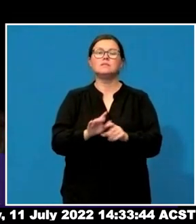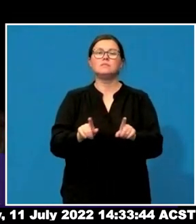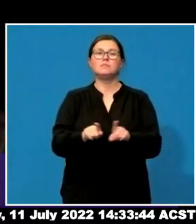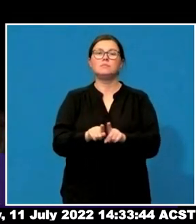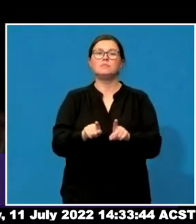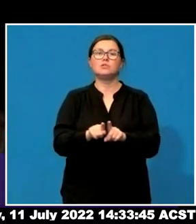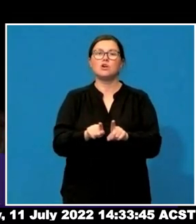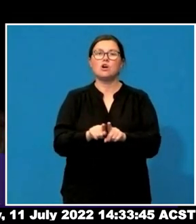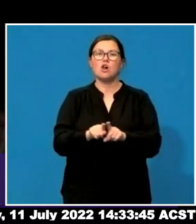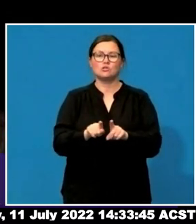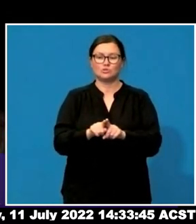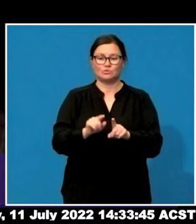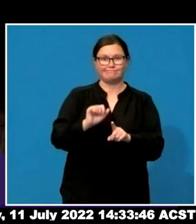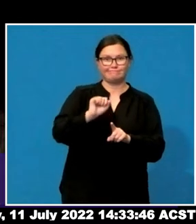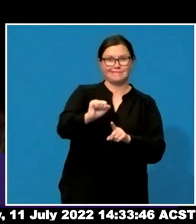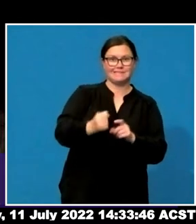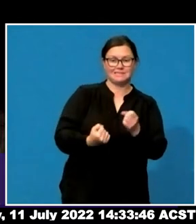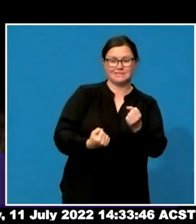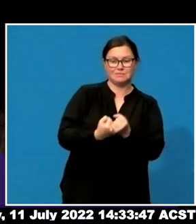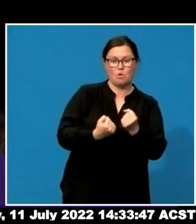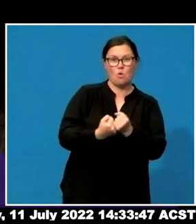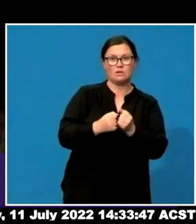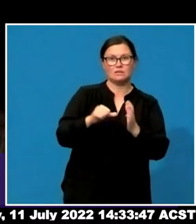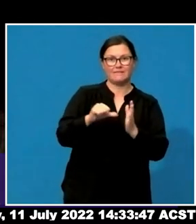extra dollars spent on being able to take him back home.